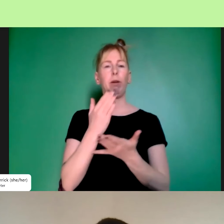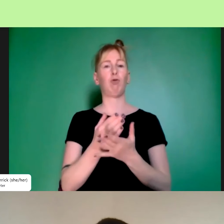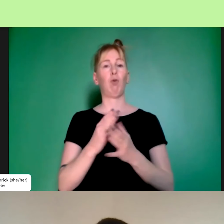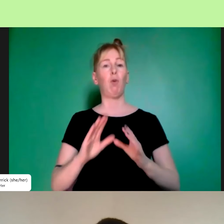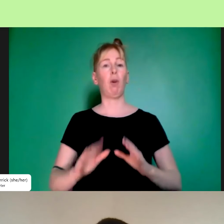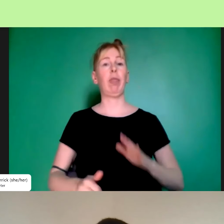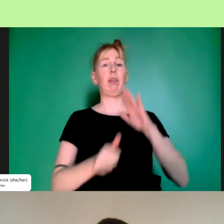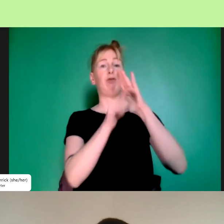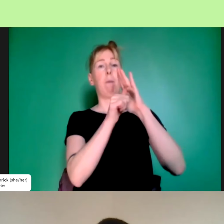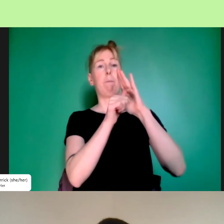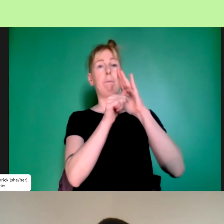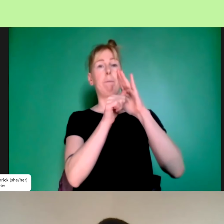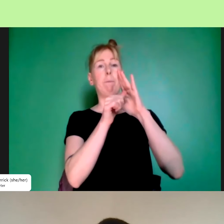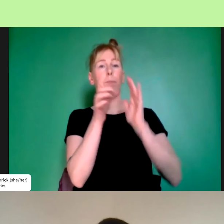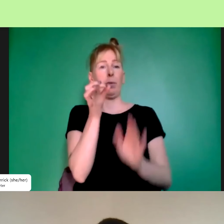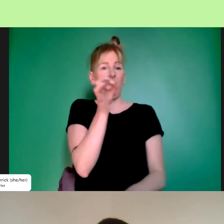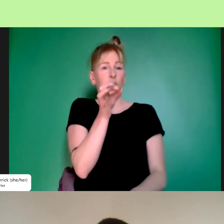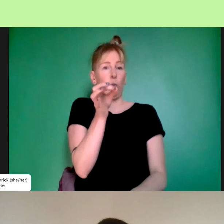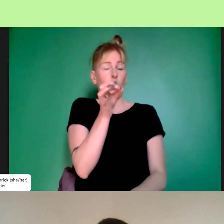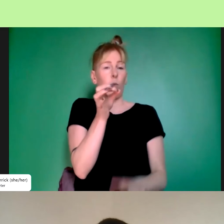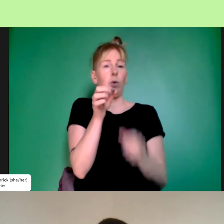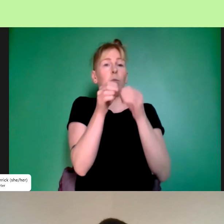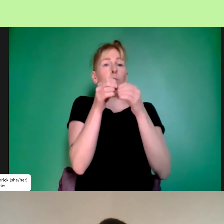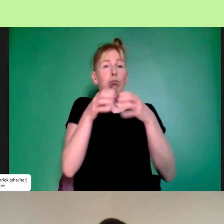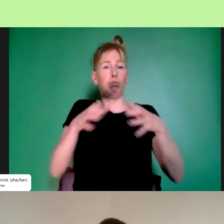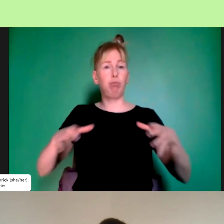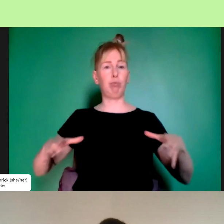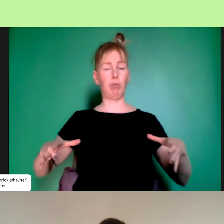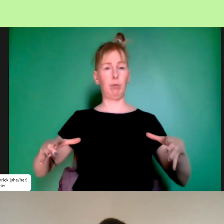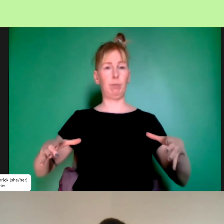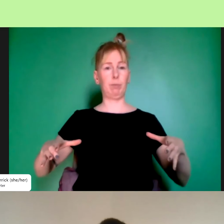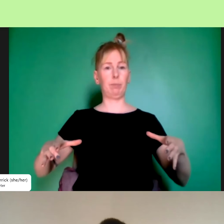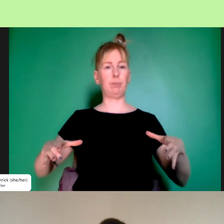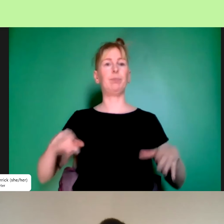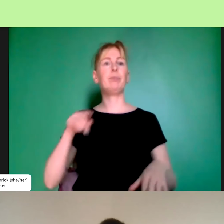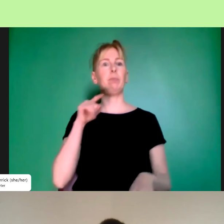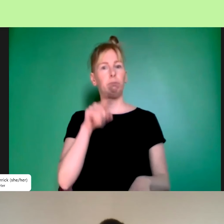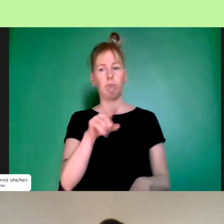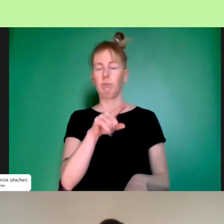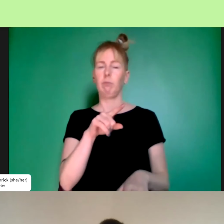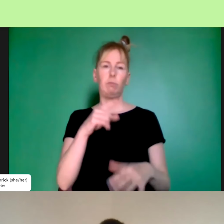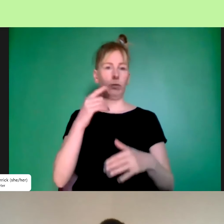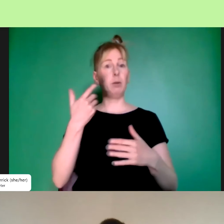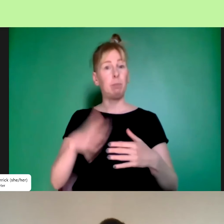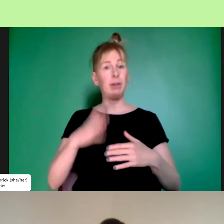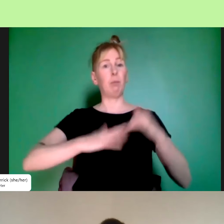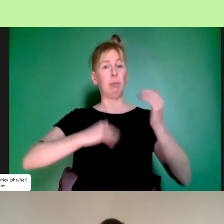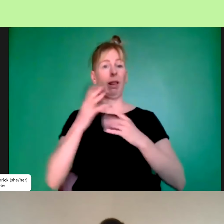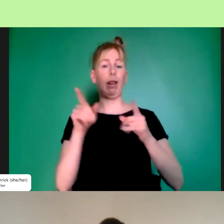institutions are built. Because logistically, colonially, it's very important to centralise